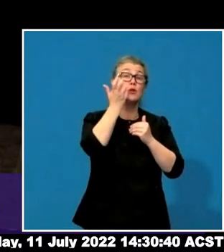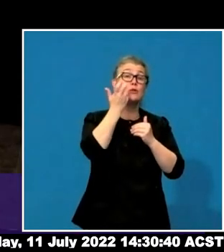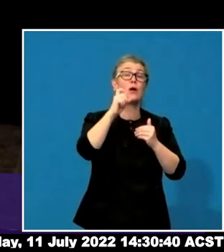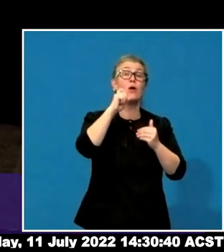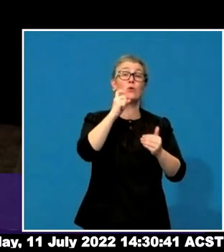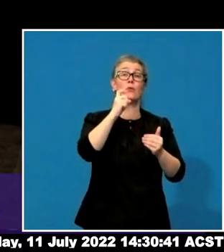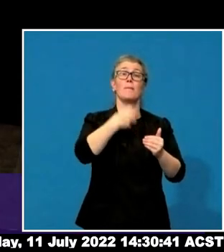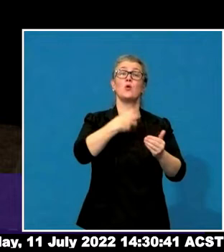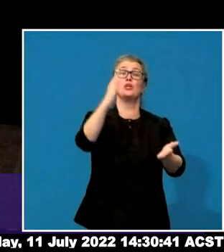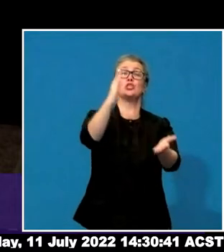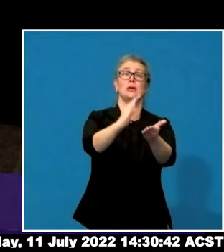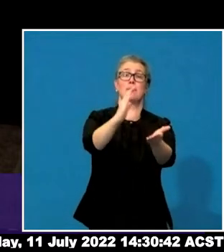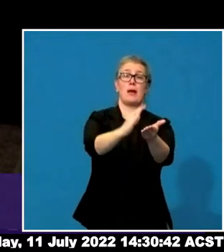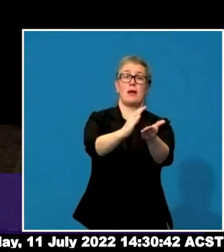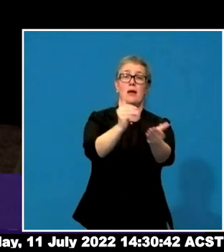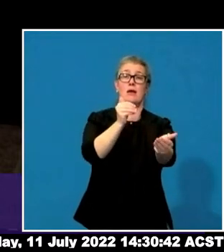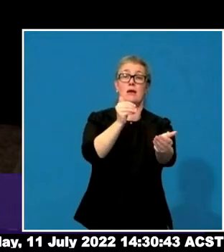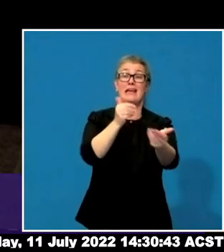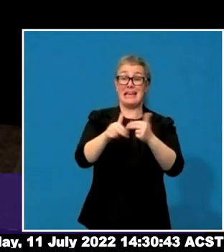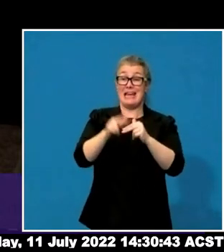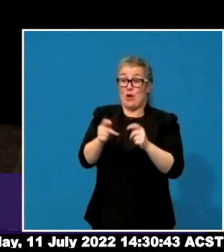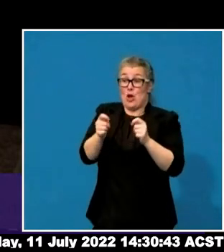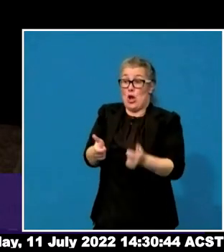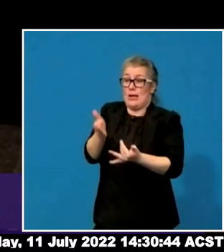Yes, definitely. COMMISSIONER McEWIN: I have a question.